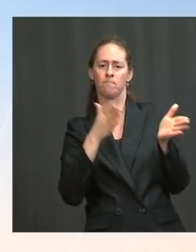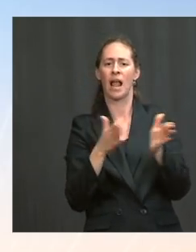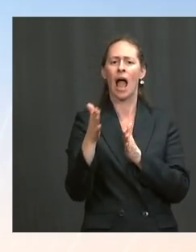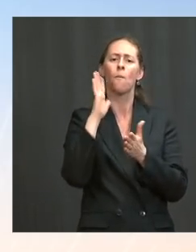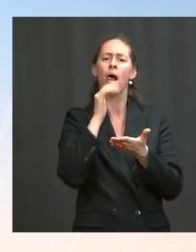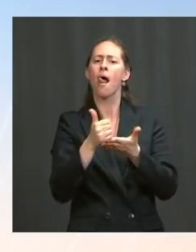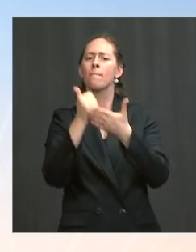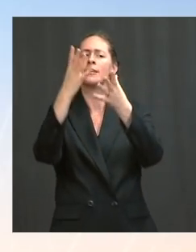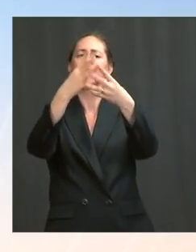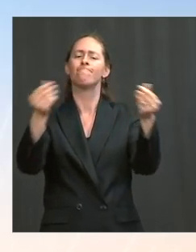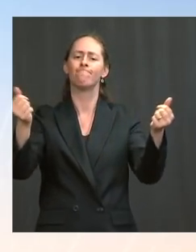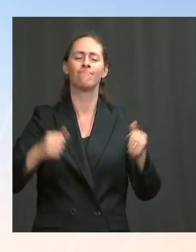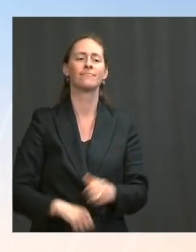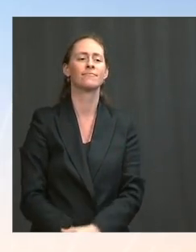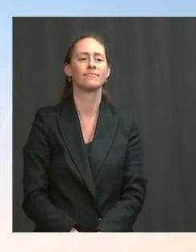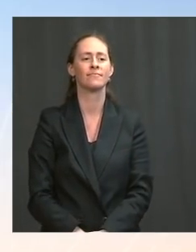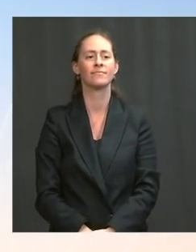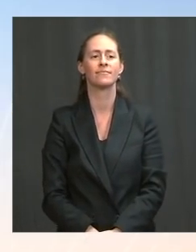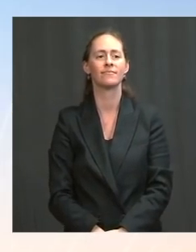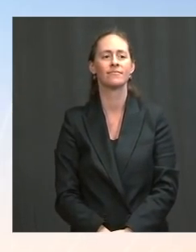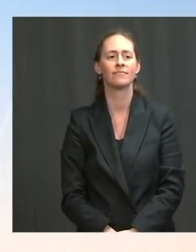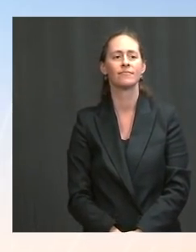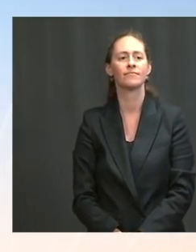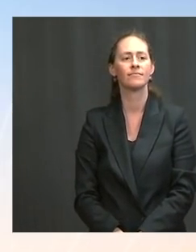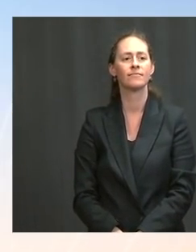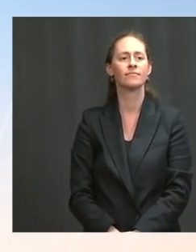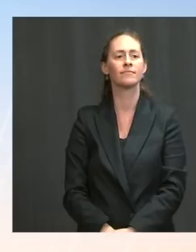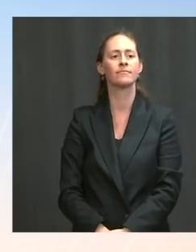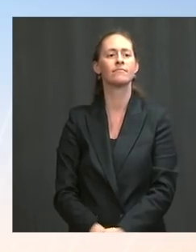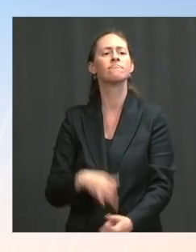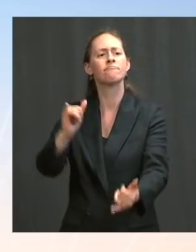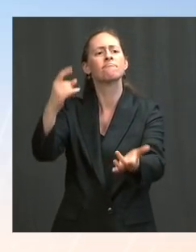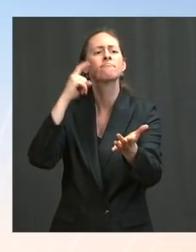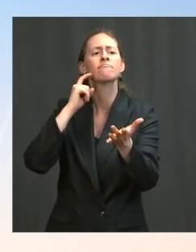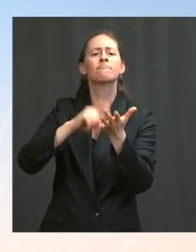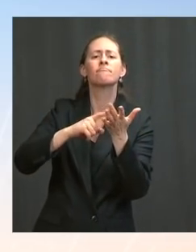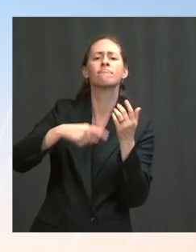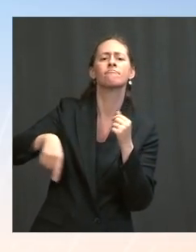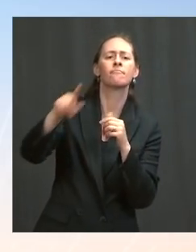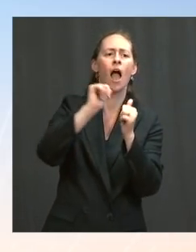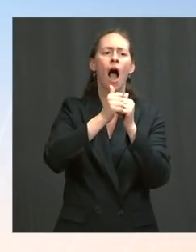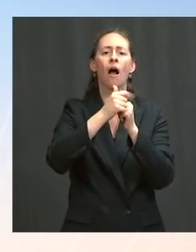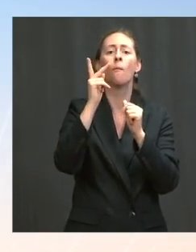Americans who are trying to get to work, including communities of color that are twice as likely to take public transit